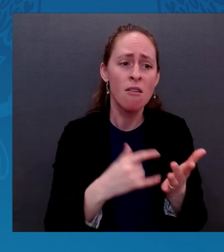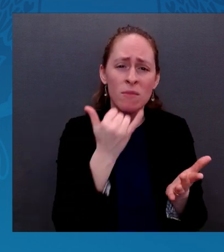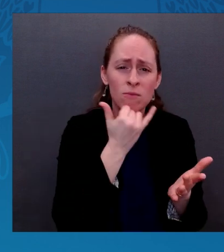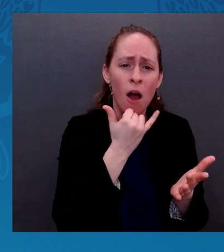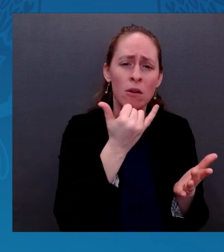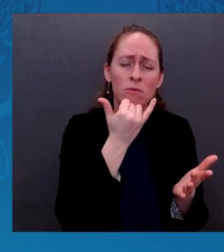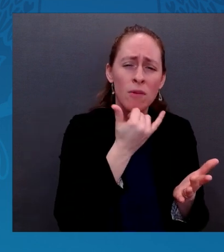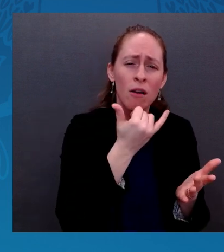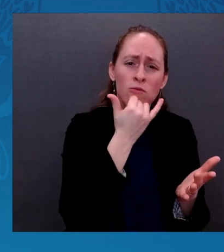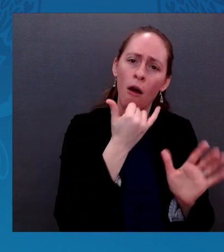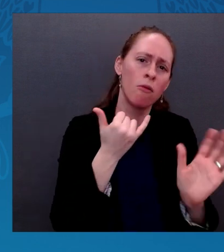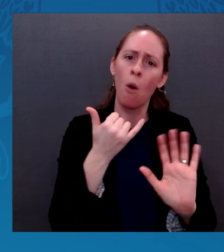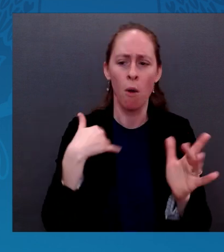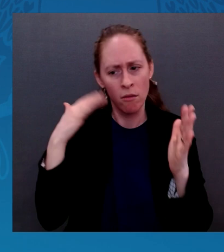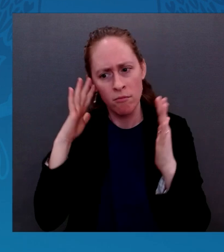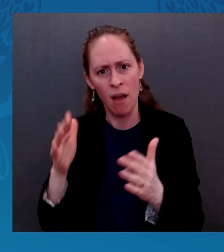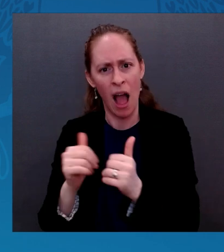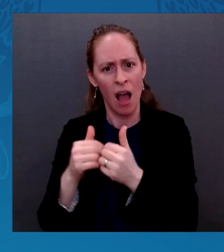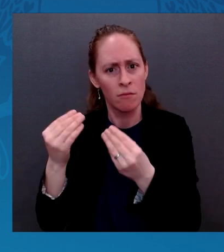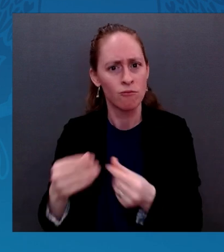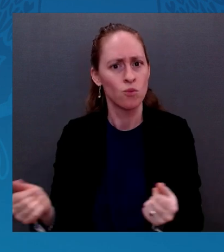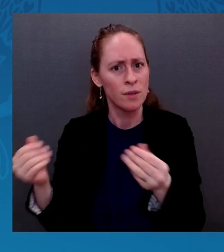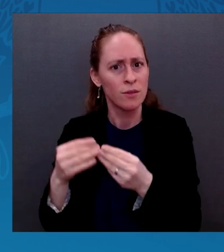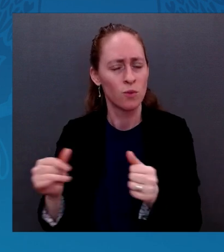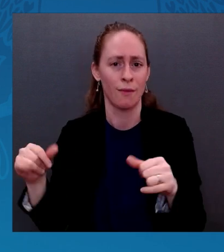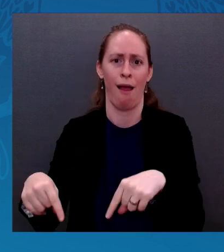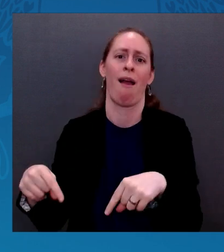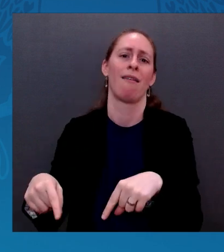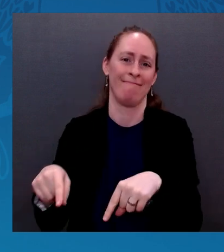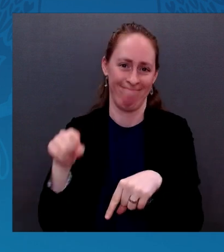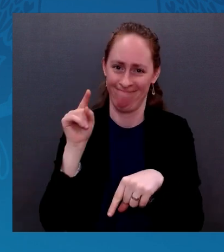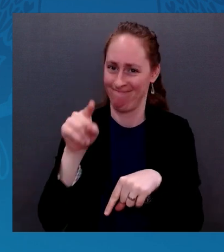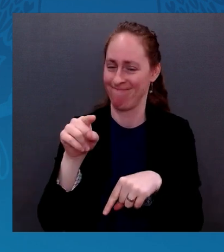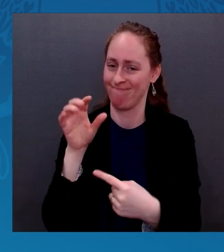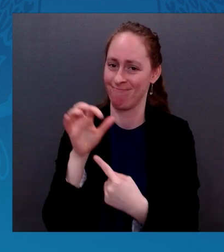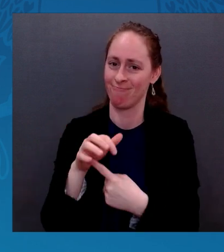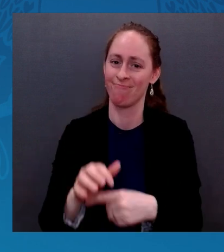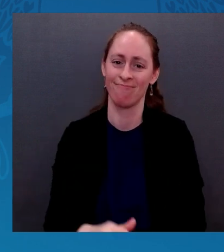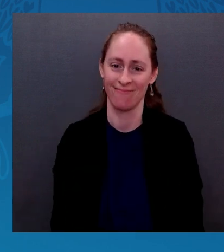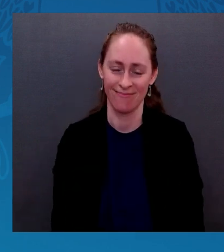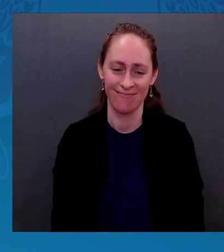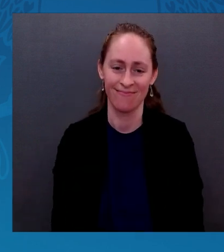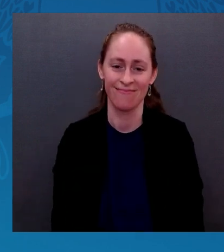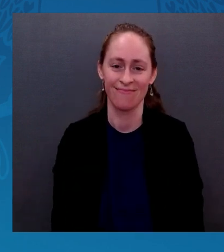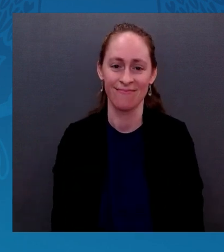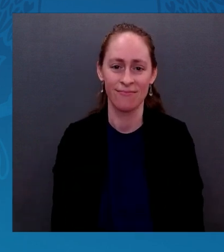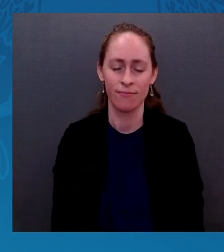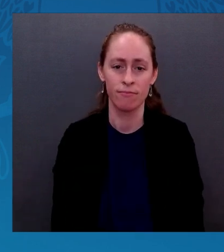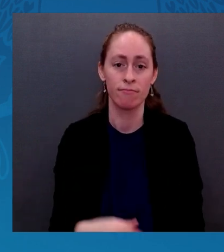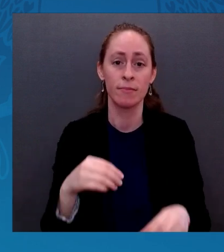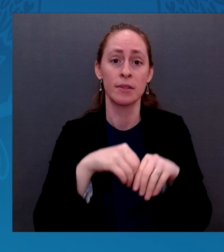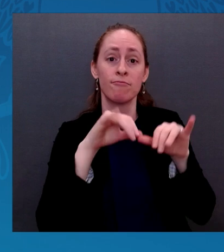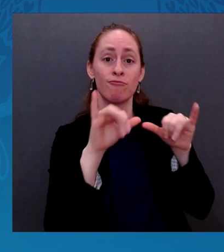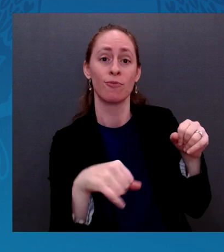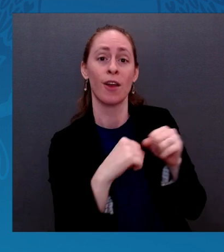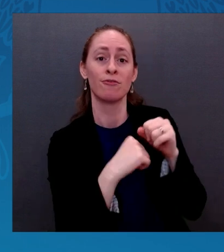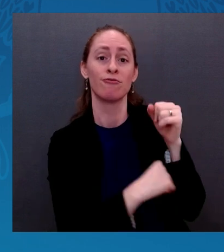And so the bipartisan infrastructure law, the Biden-Harris led Pipe and Pain Action Plan is about using this as a model